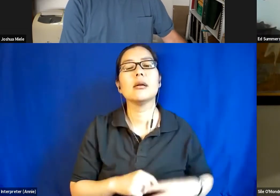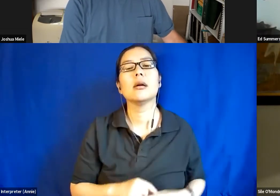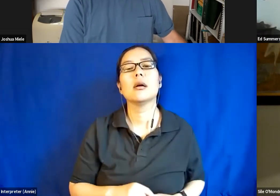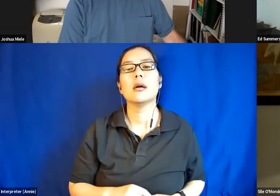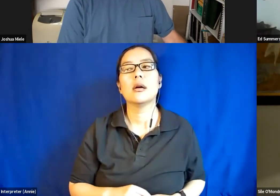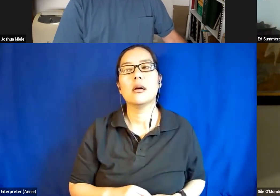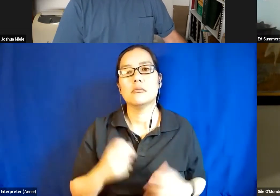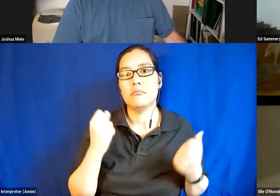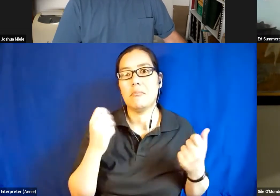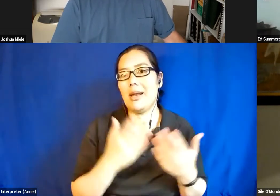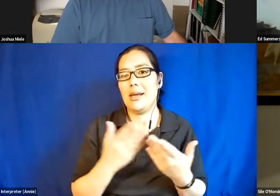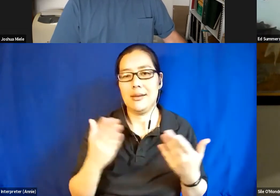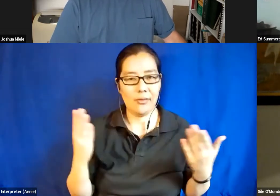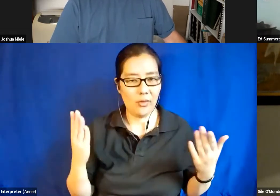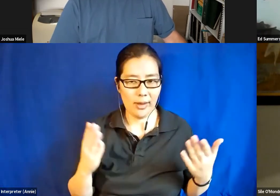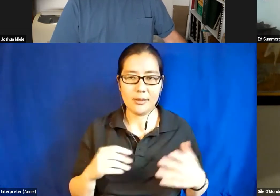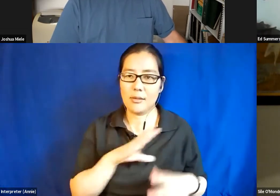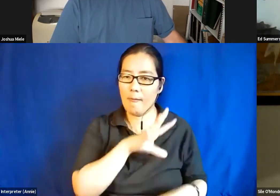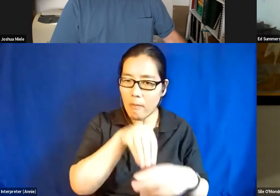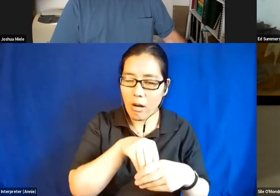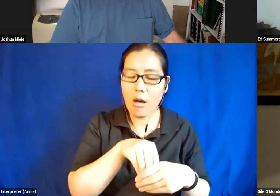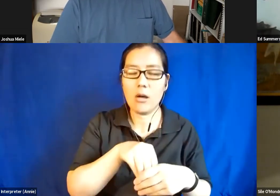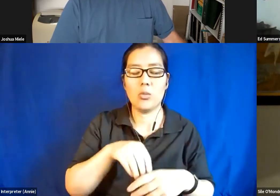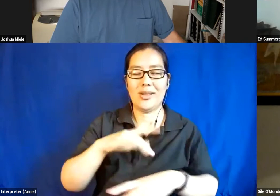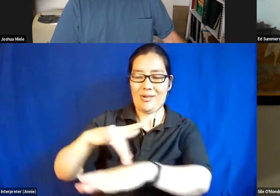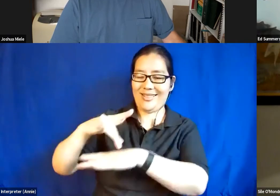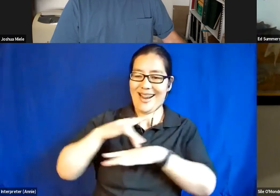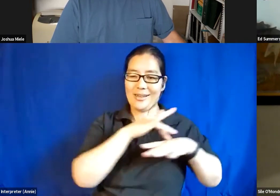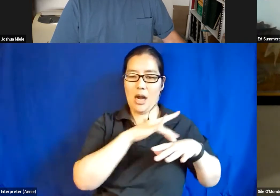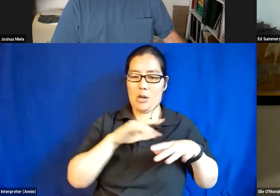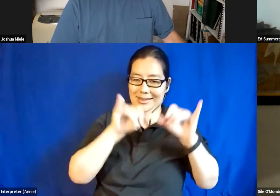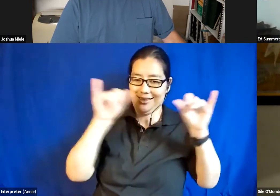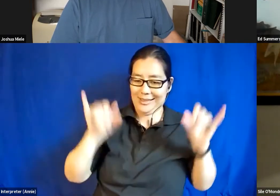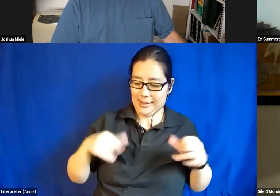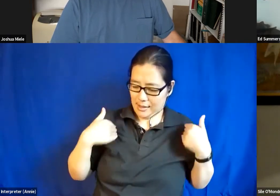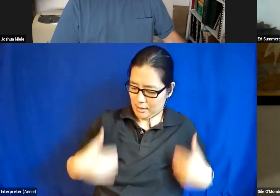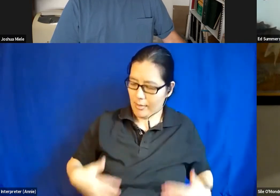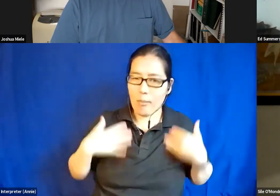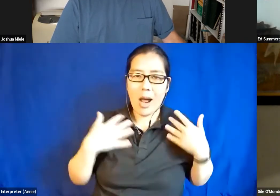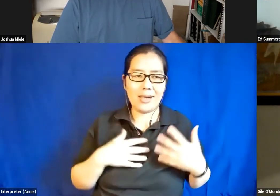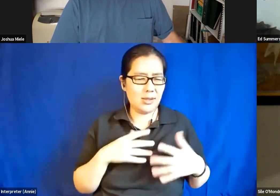that tactile system are aware of and how those differ from how